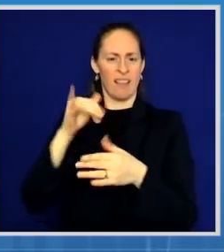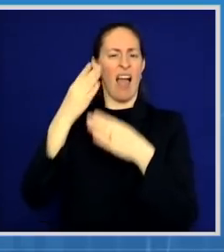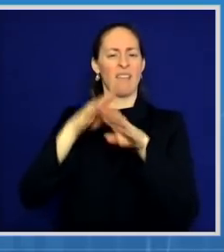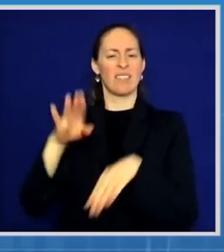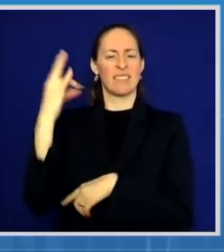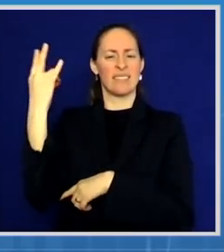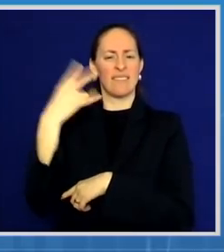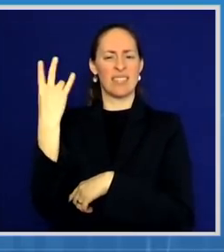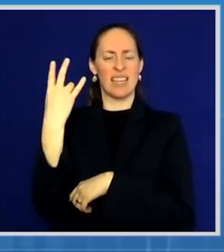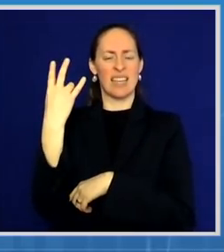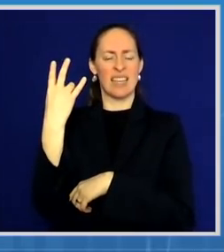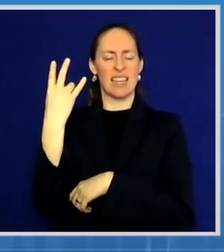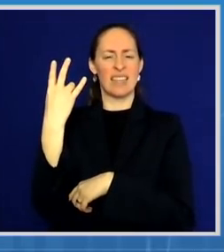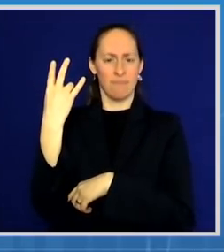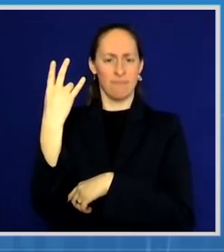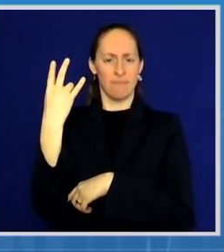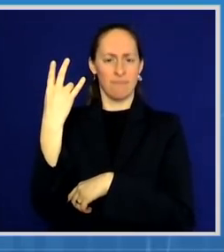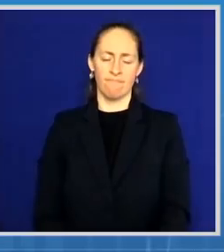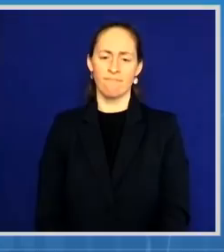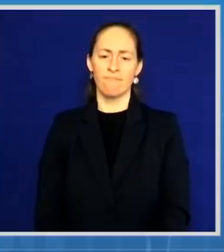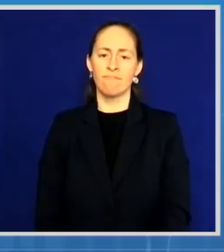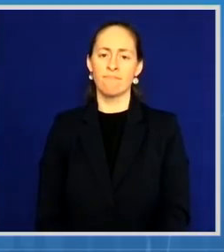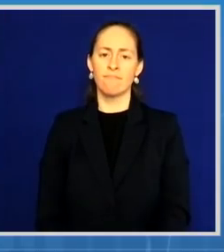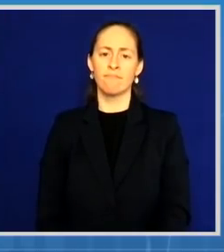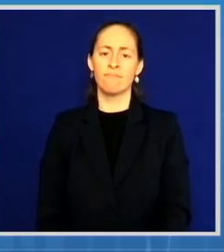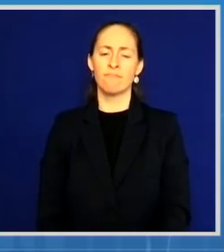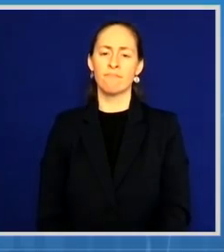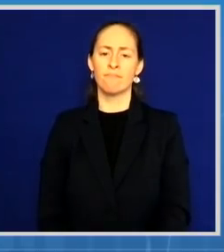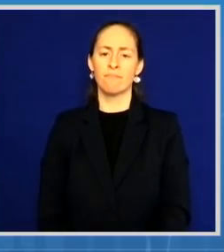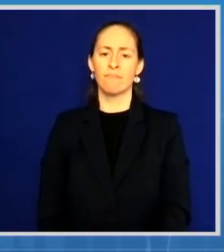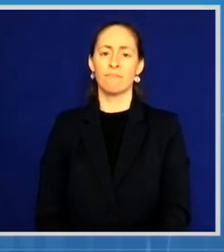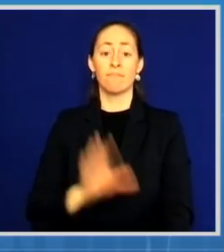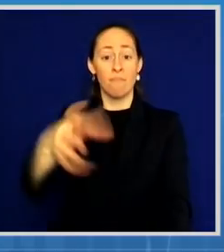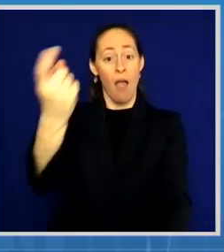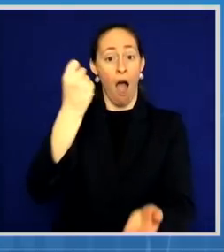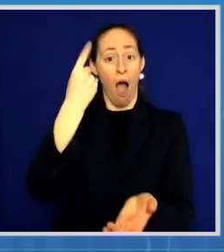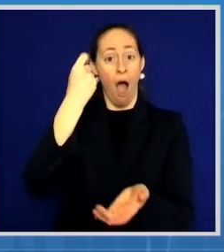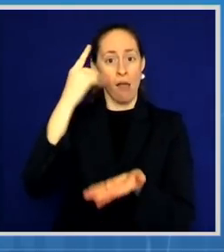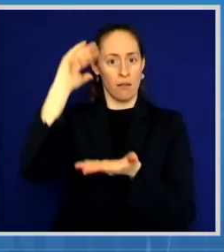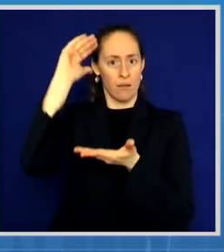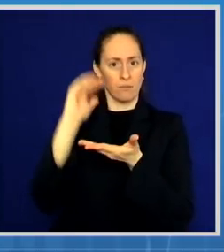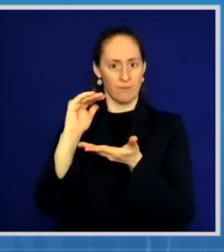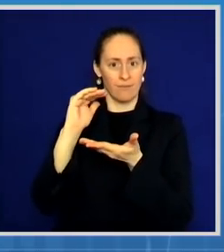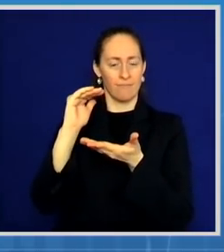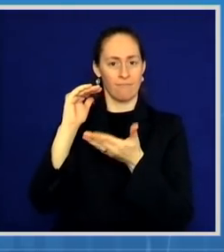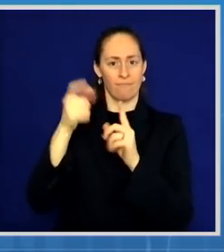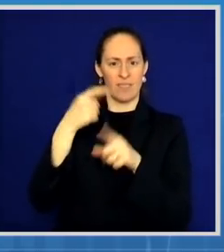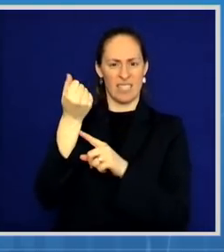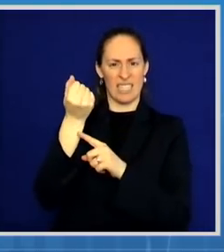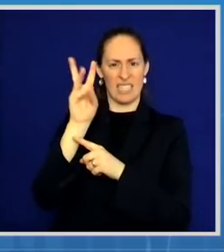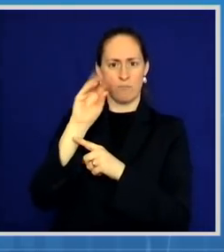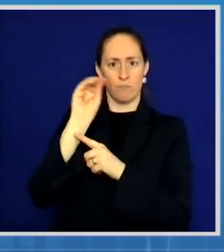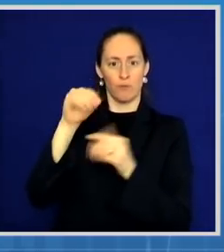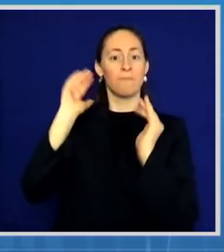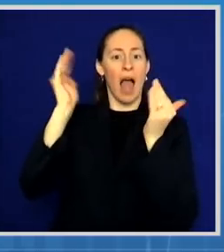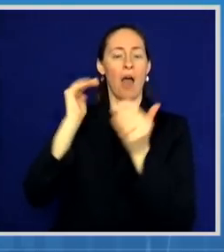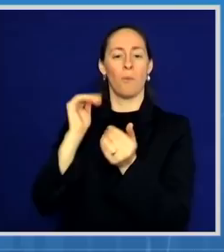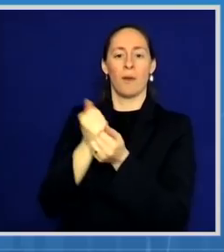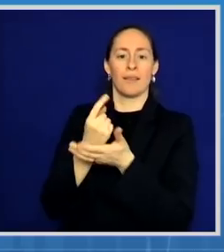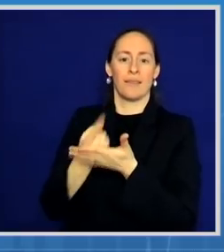This represents a decrease of about 16 percent from our prior seven day average. The seven day average of hospital admissions